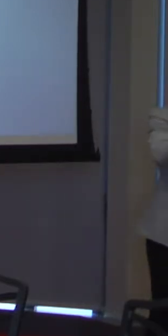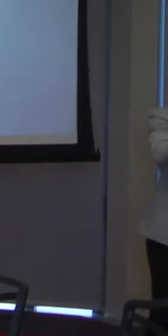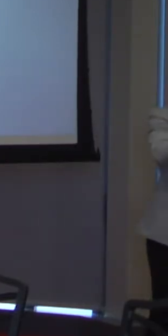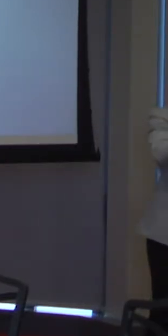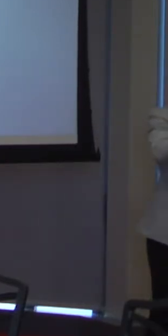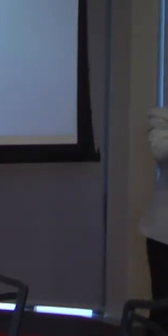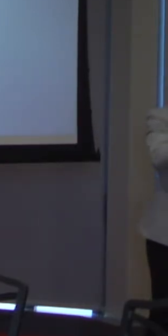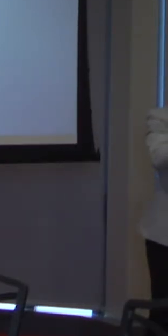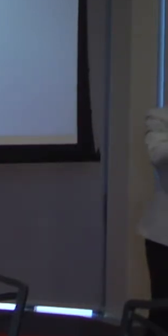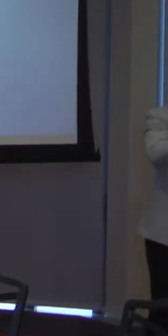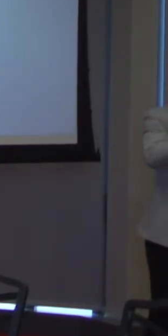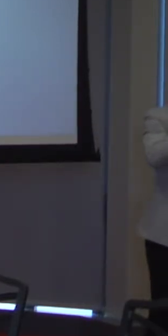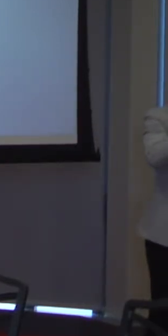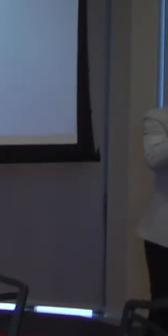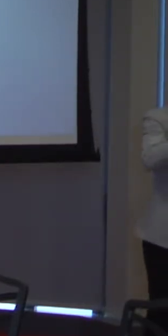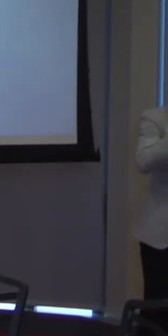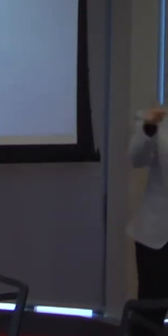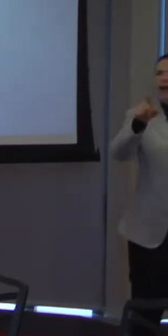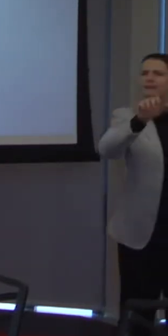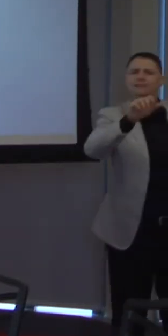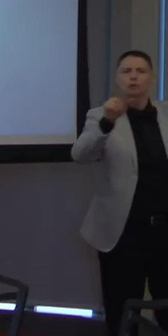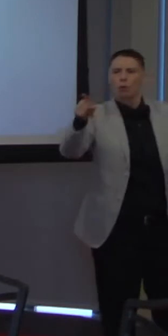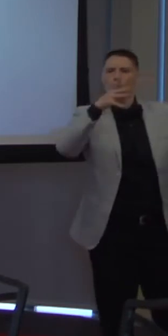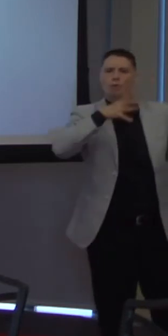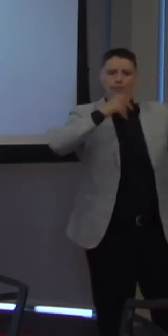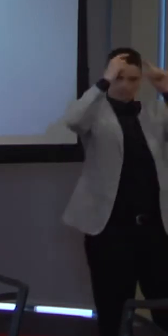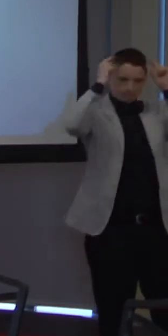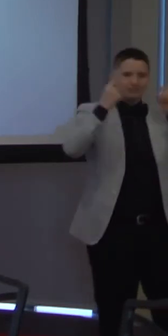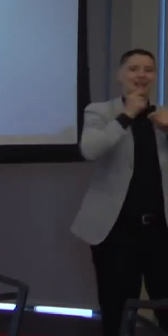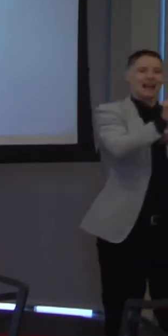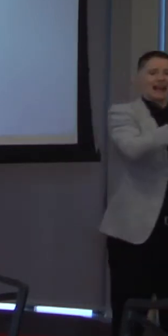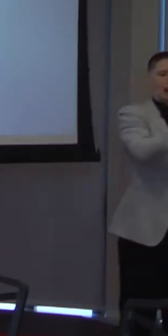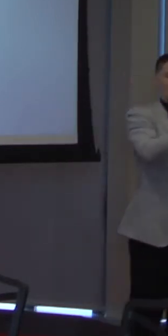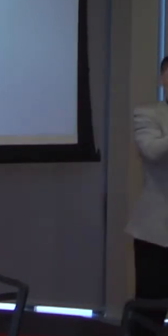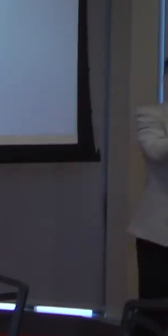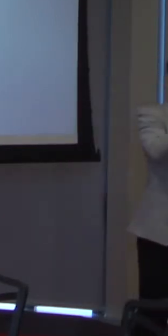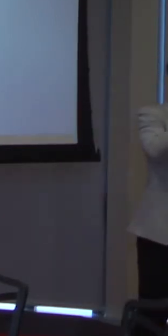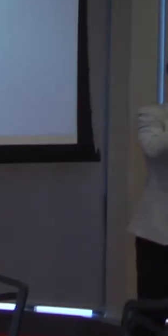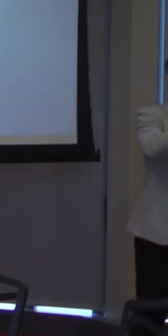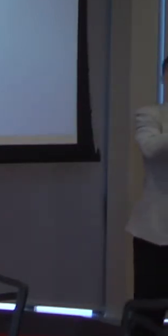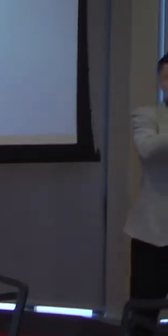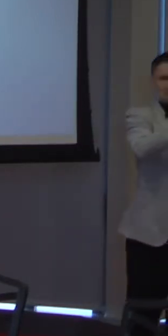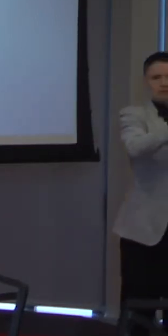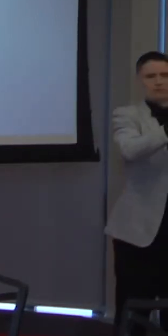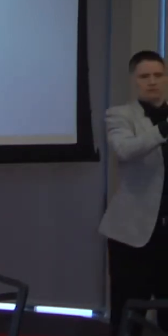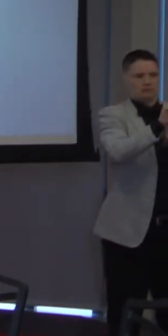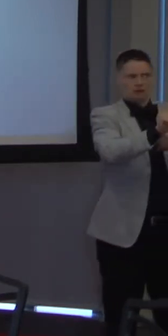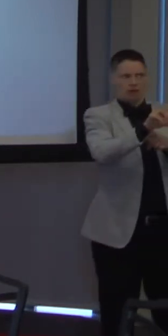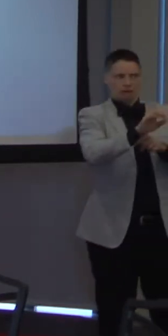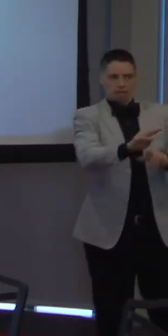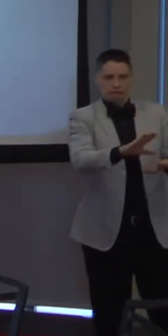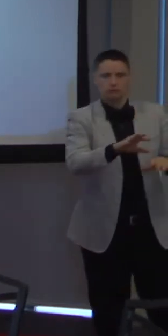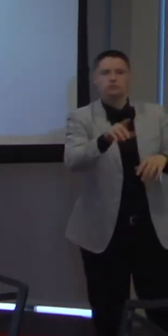[Another Attendee] Arrow-products.com And he said that, welding supply stores, actually sell liquid nitrogen, as well.